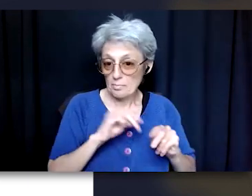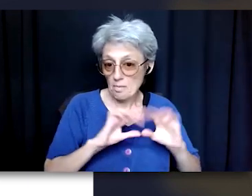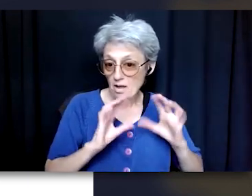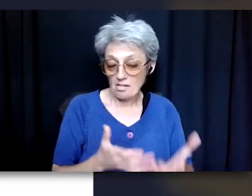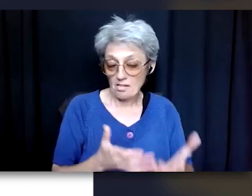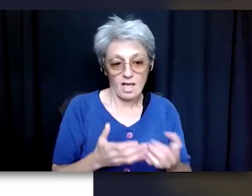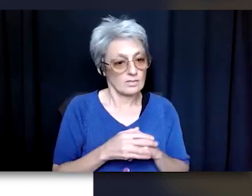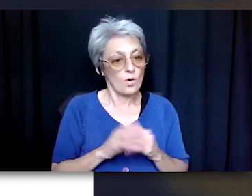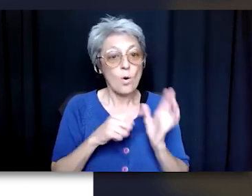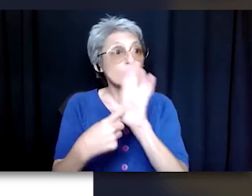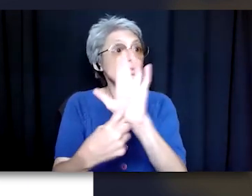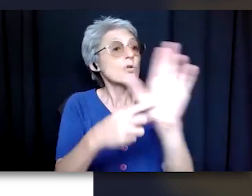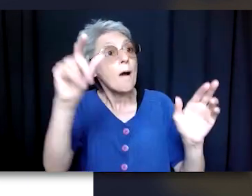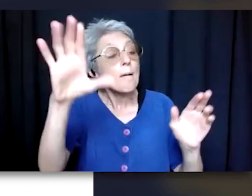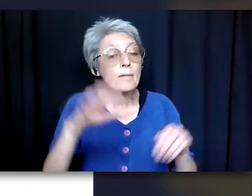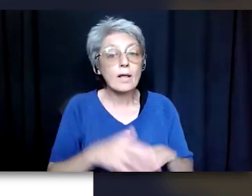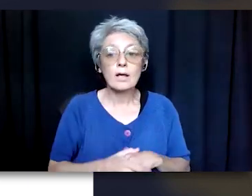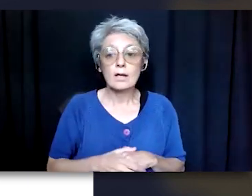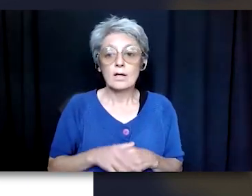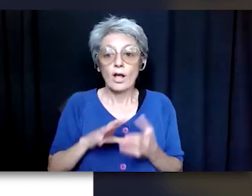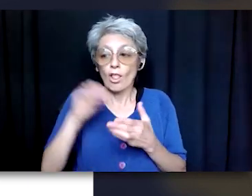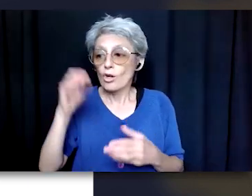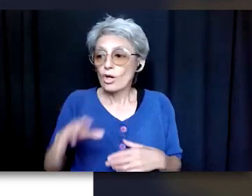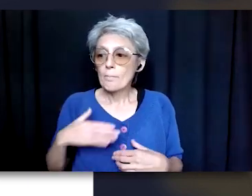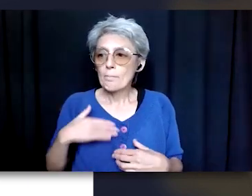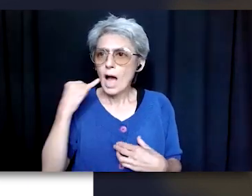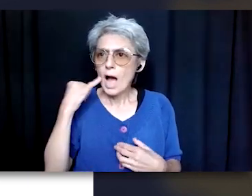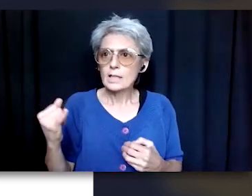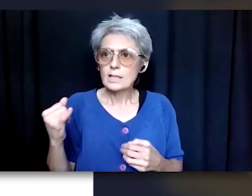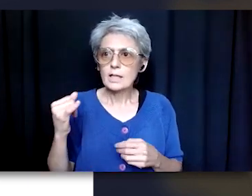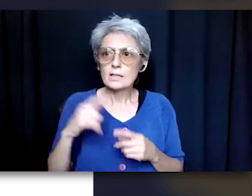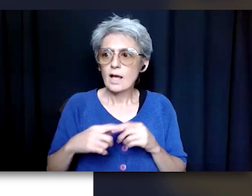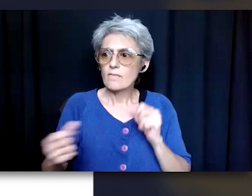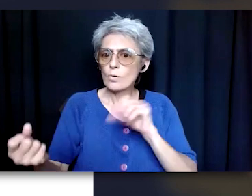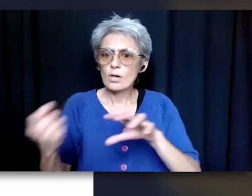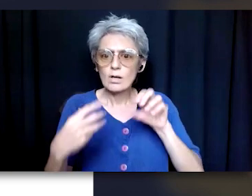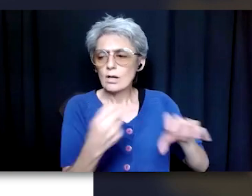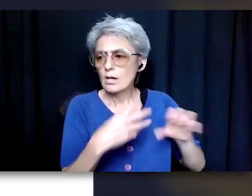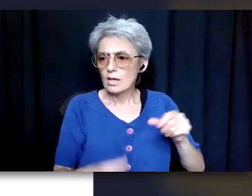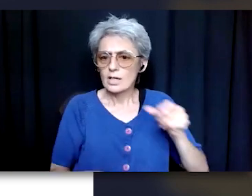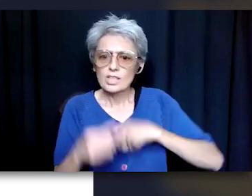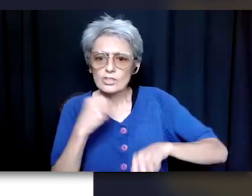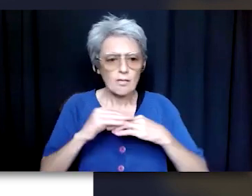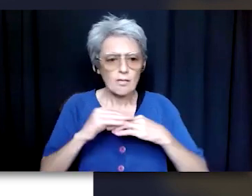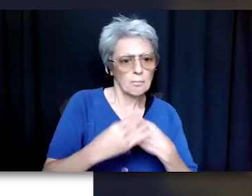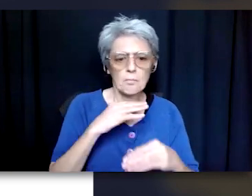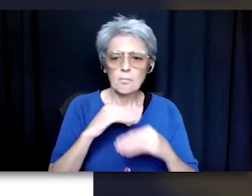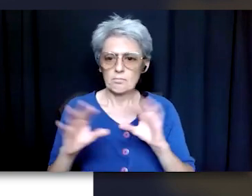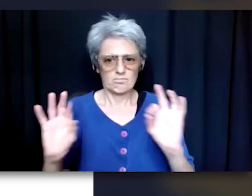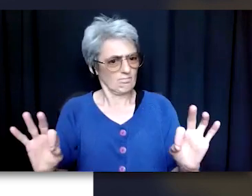learner ideas are intended to be part of other learners' learning experiences. Those are all